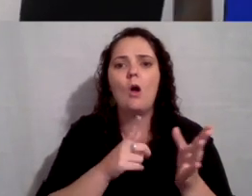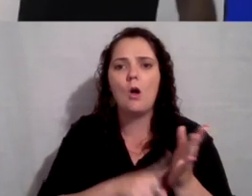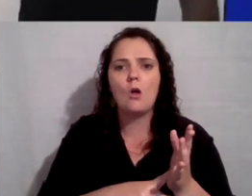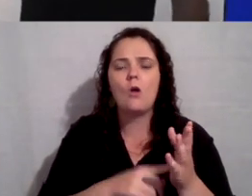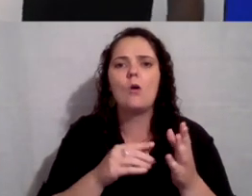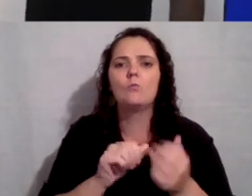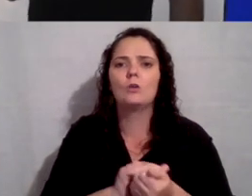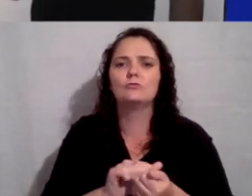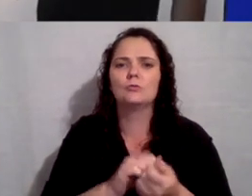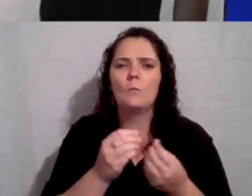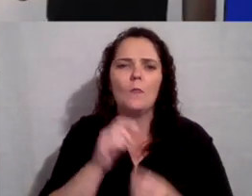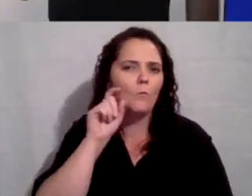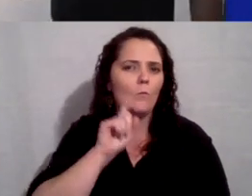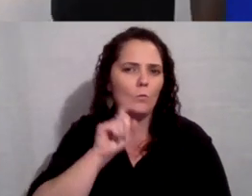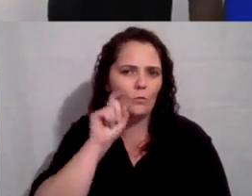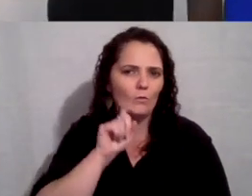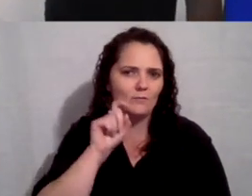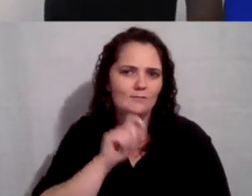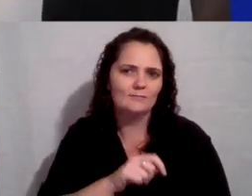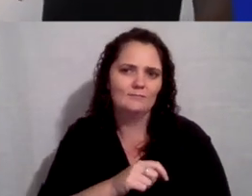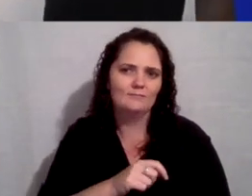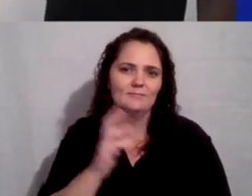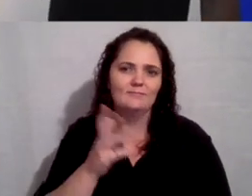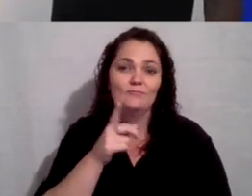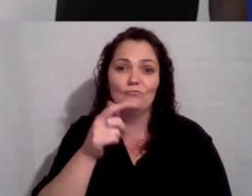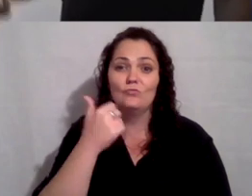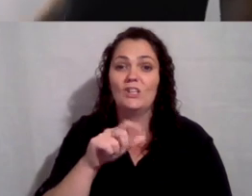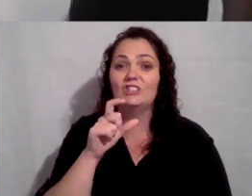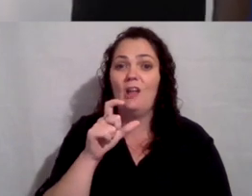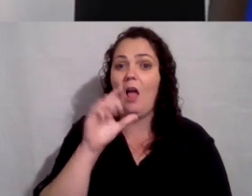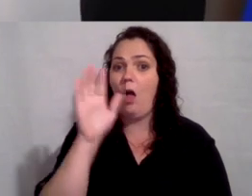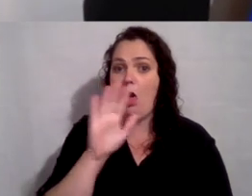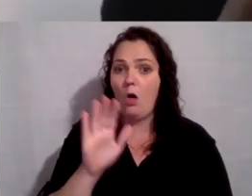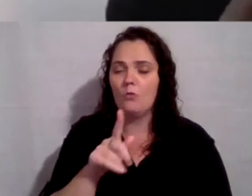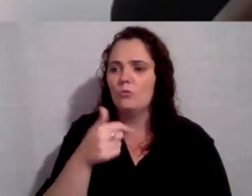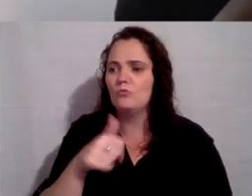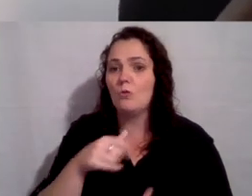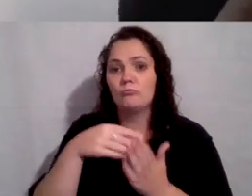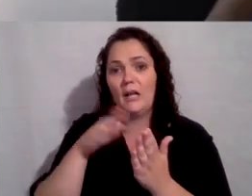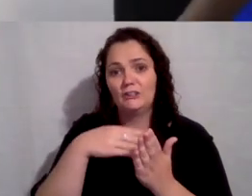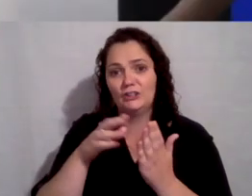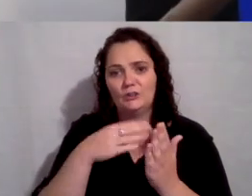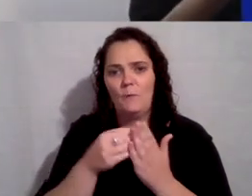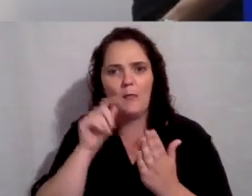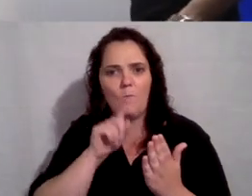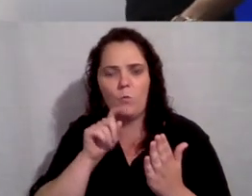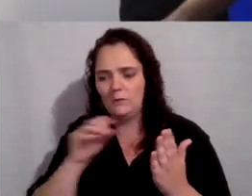there's a beautiful way of doing this kind of erasure drawing where you just work with a brush in clean water and you wash back into the charcoal too